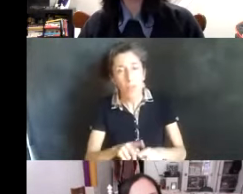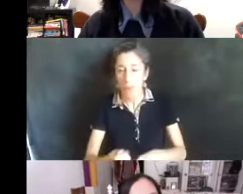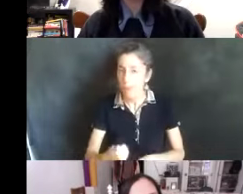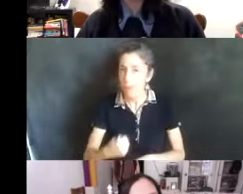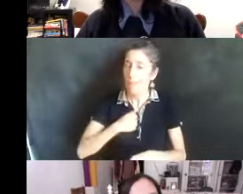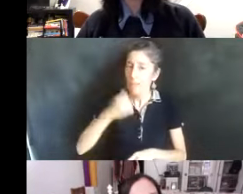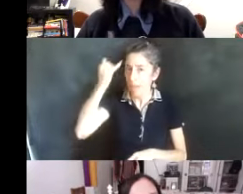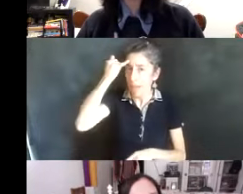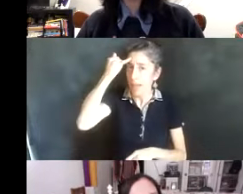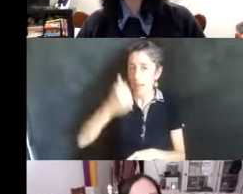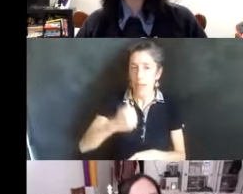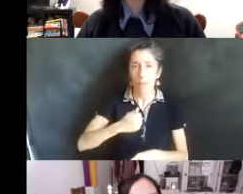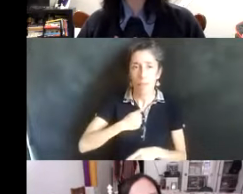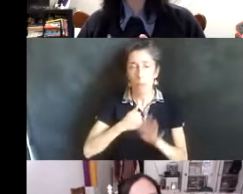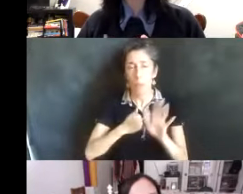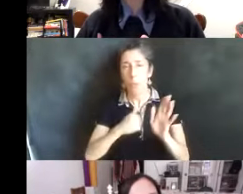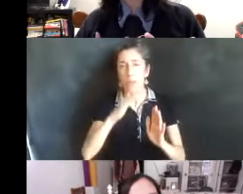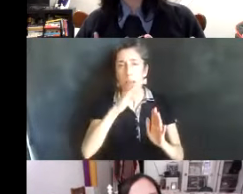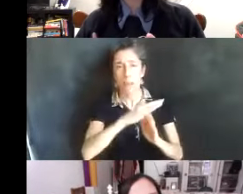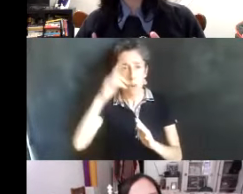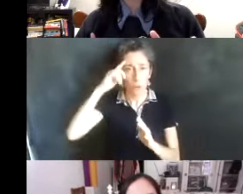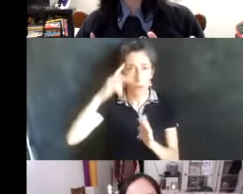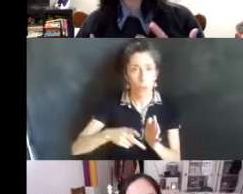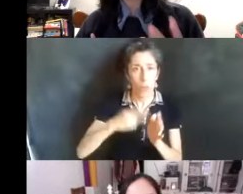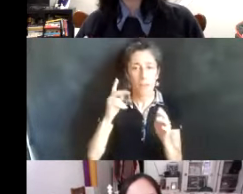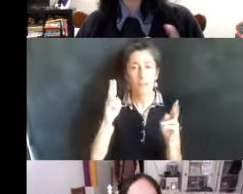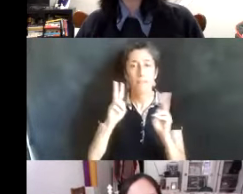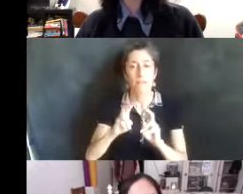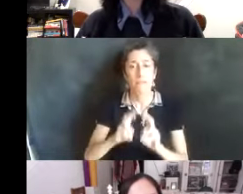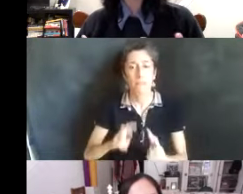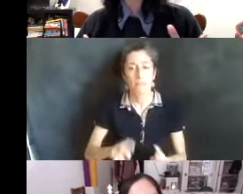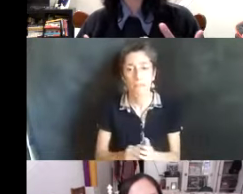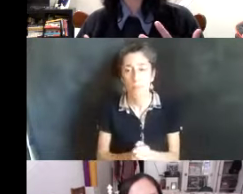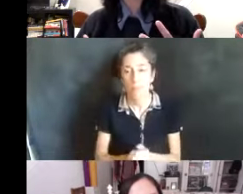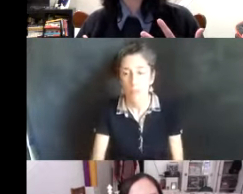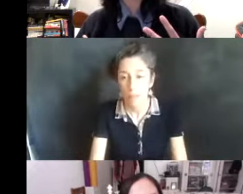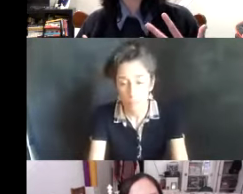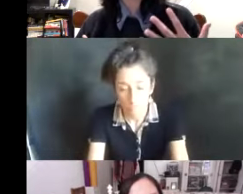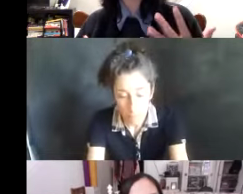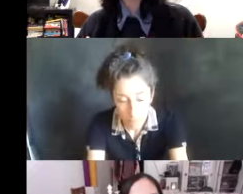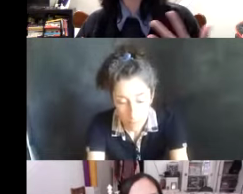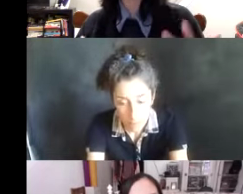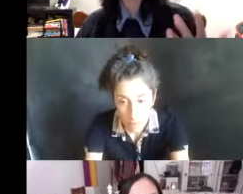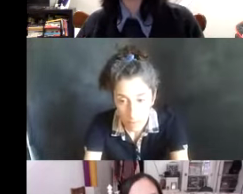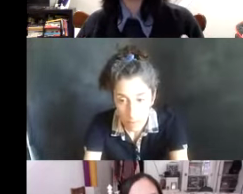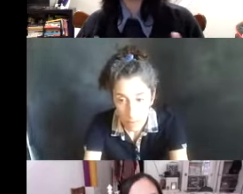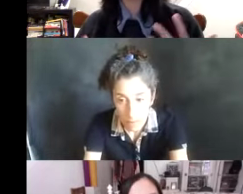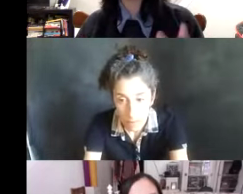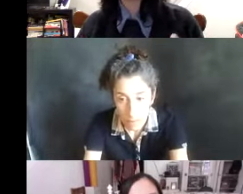because it felt like, you know, my interpretation was that the the student felt empowered to think